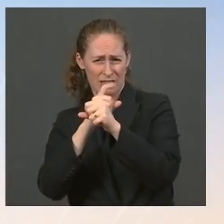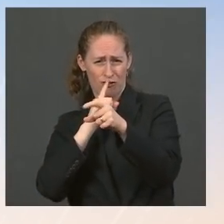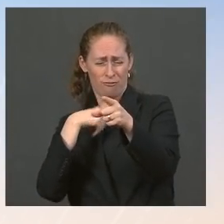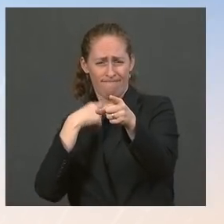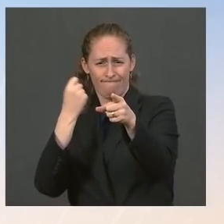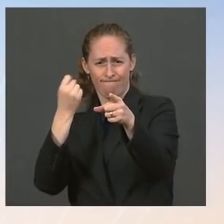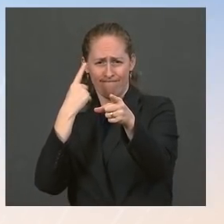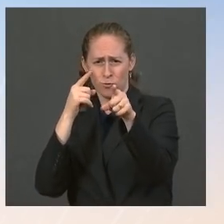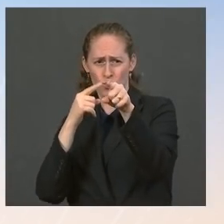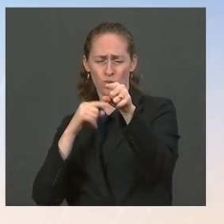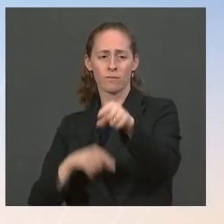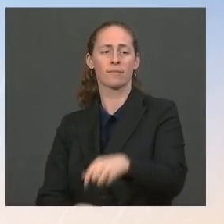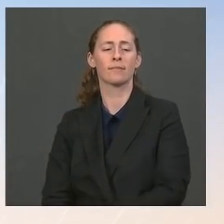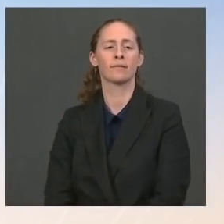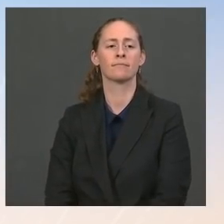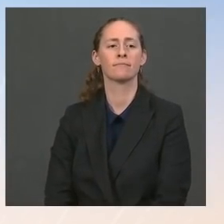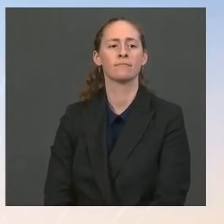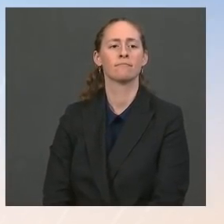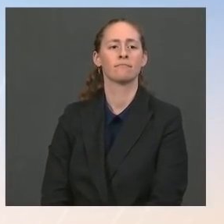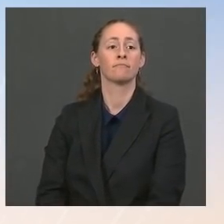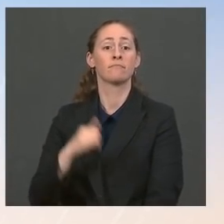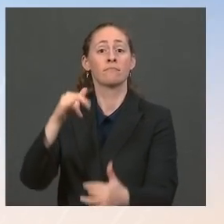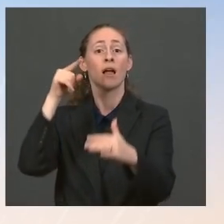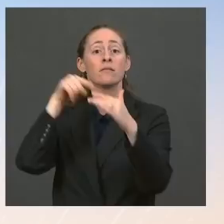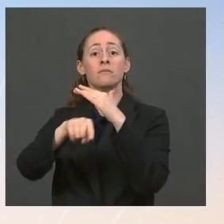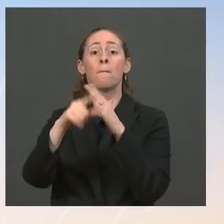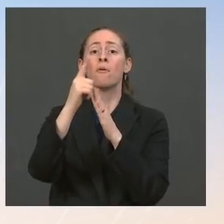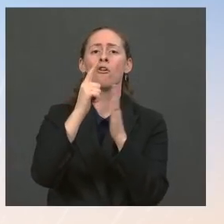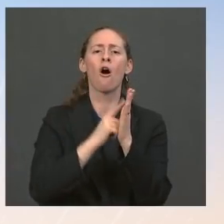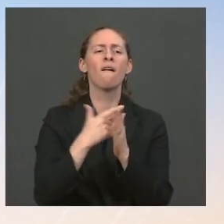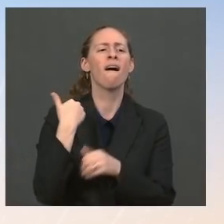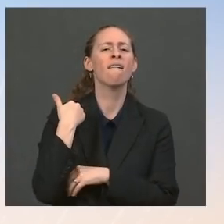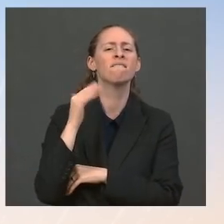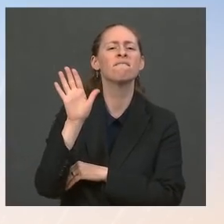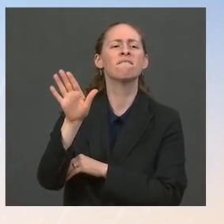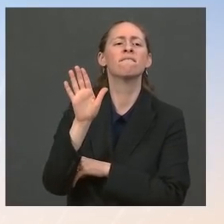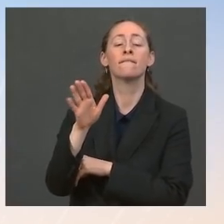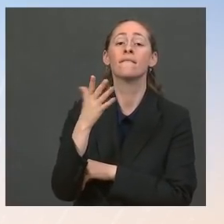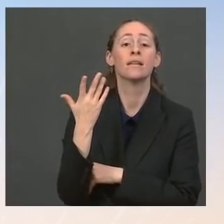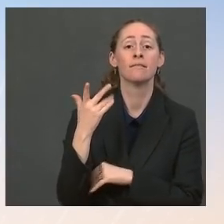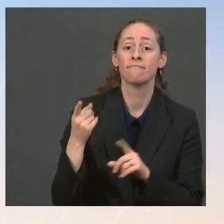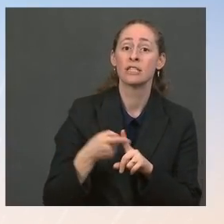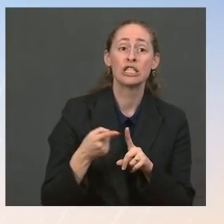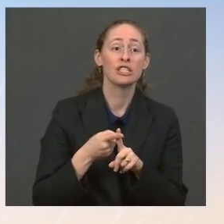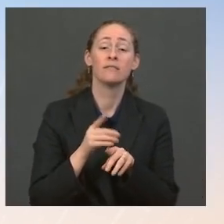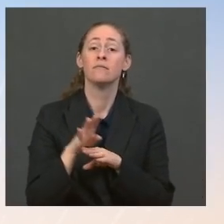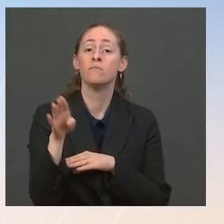the asylum laws provide that an -- the first step in an asylum process is a claim of credible fear.